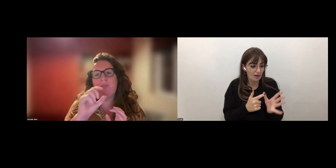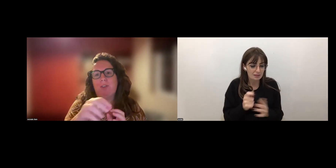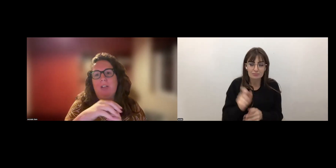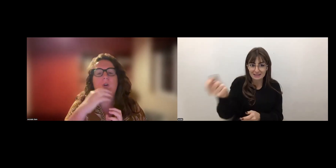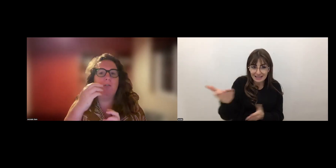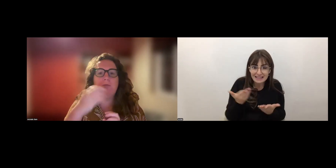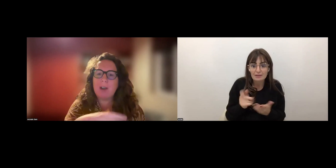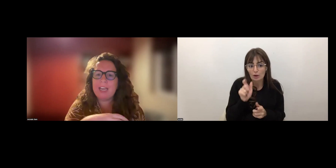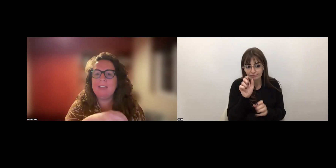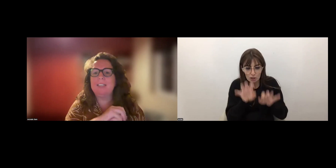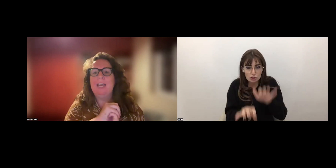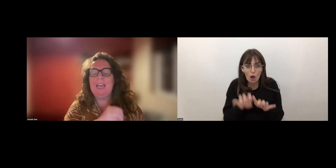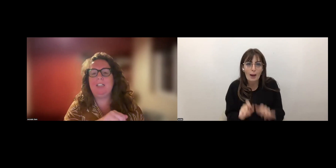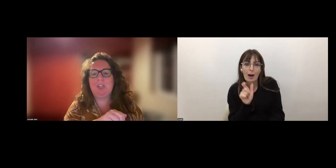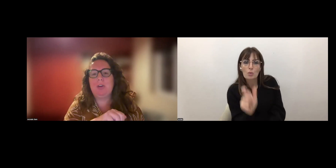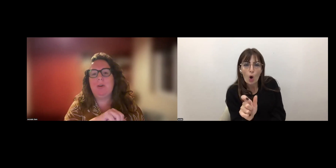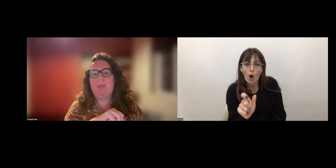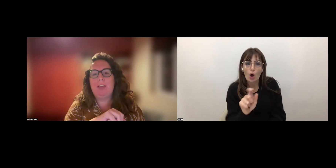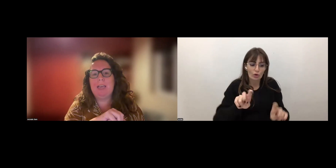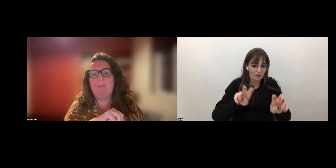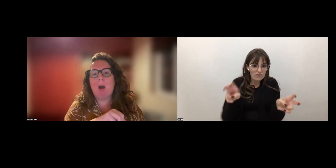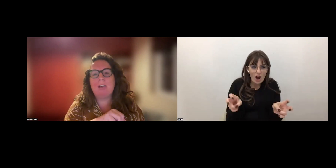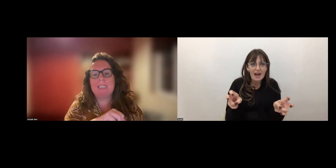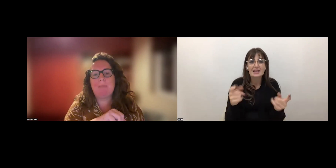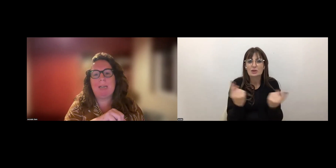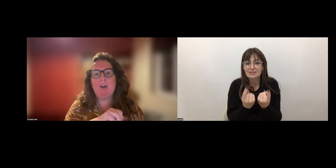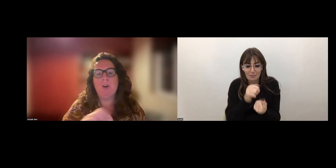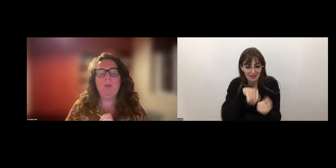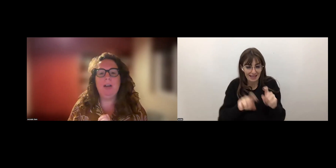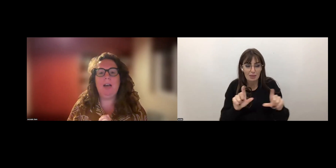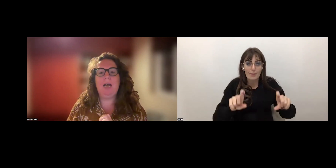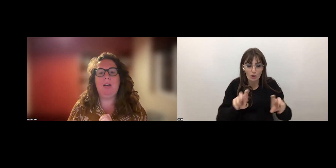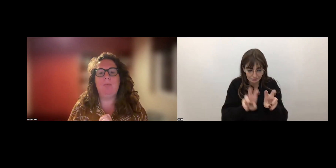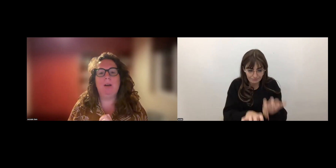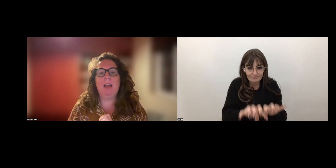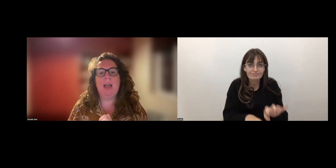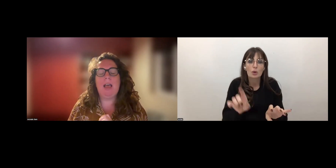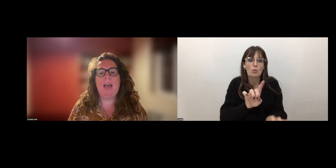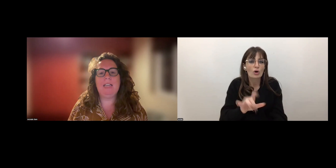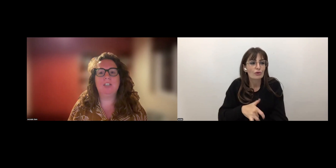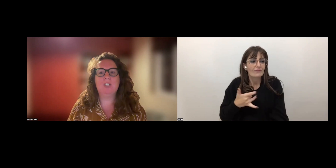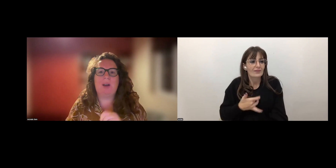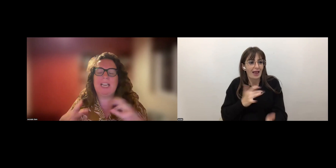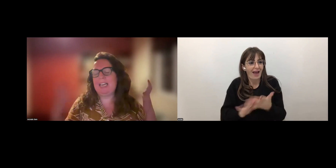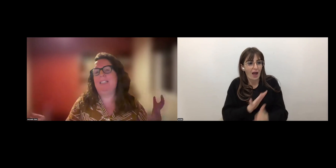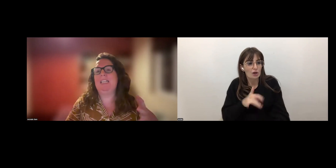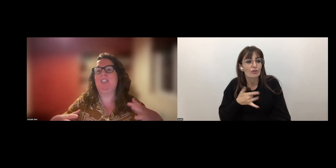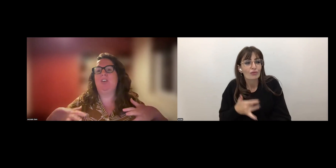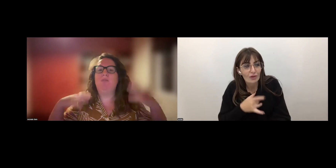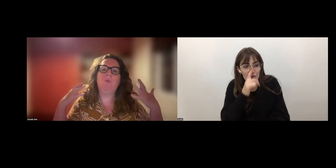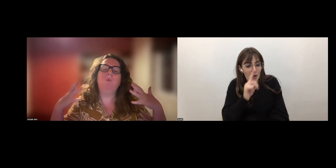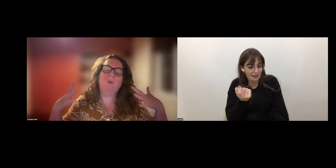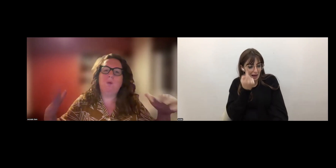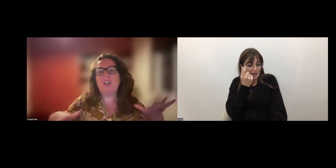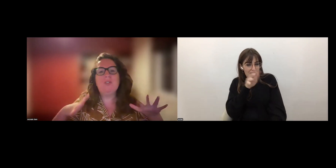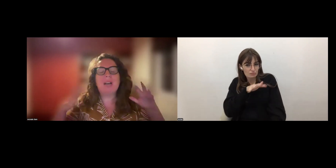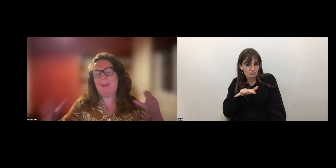you feel or a phrase into the box, let me know so I can get a sense of what are you